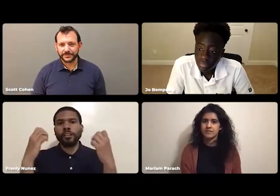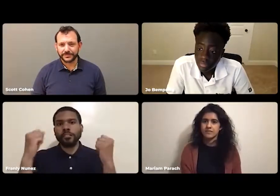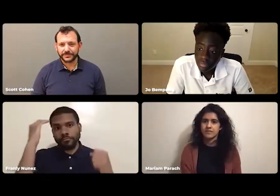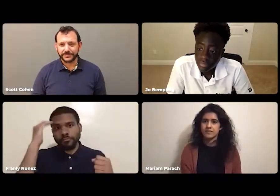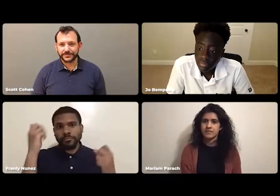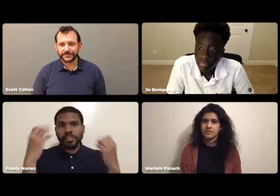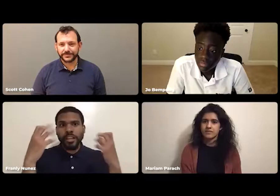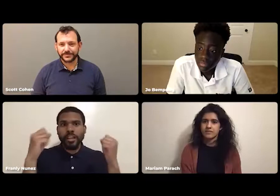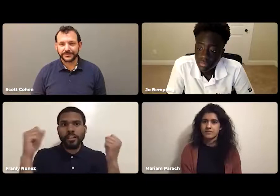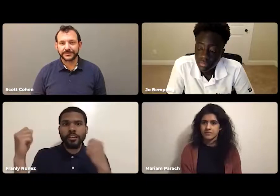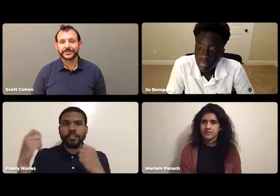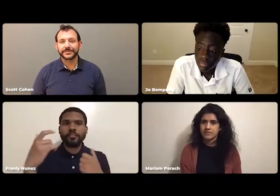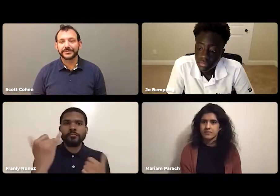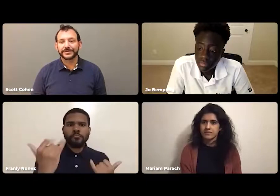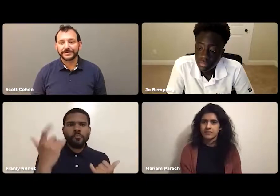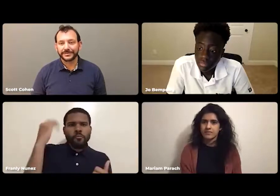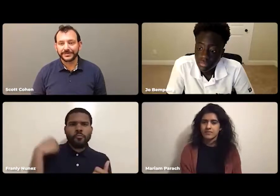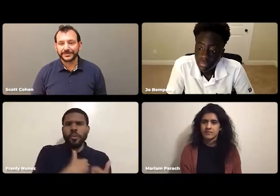asked earlier.